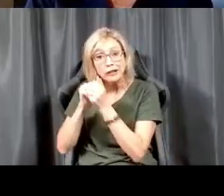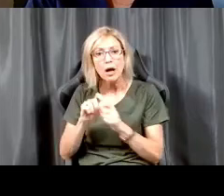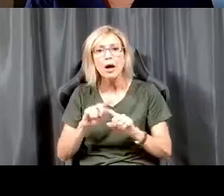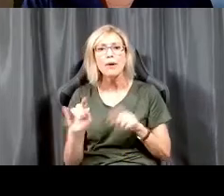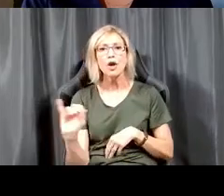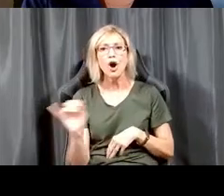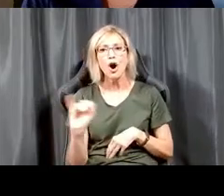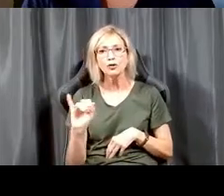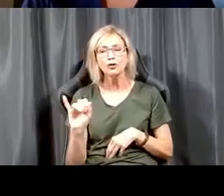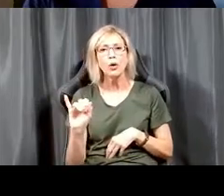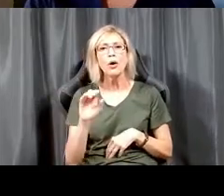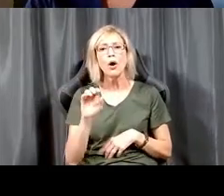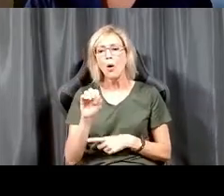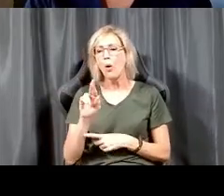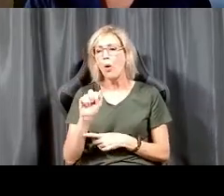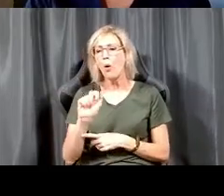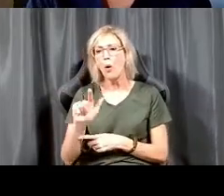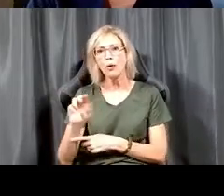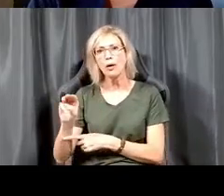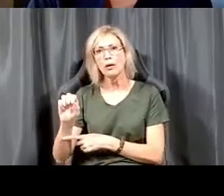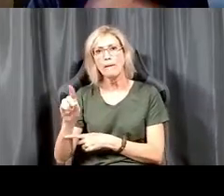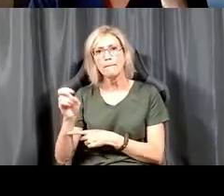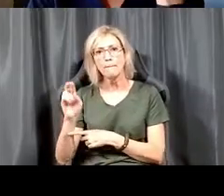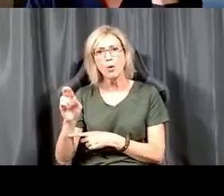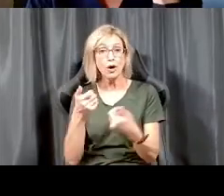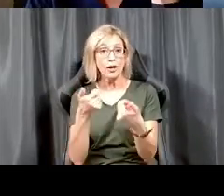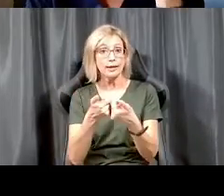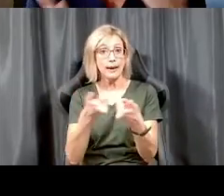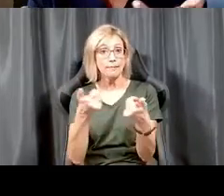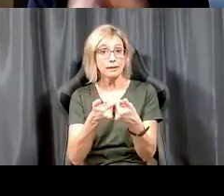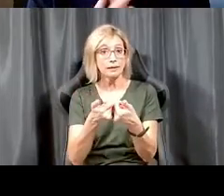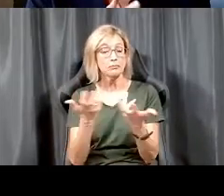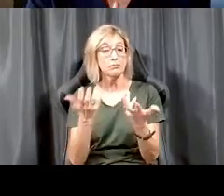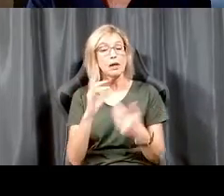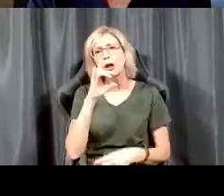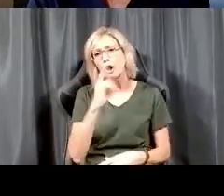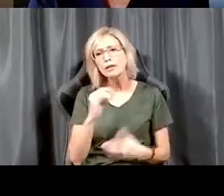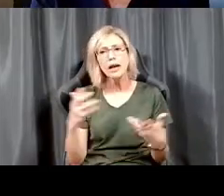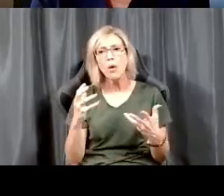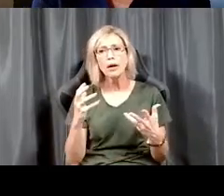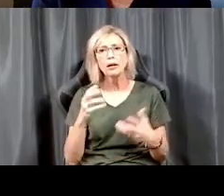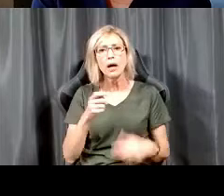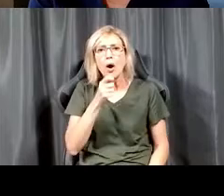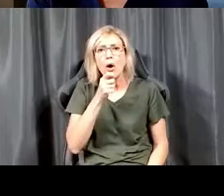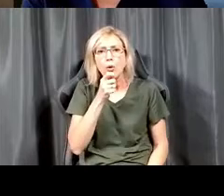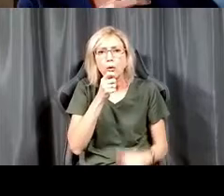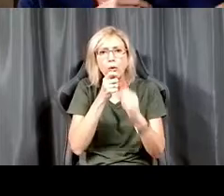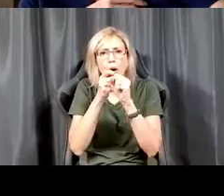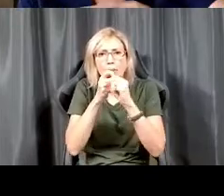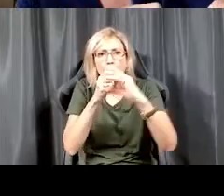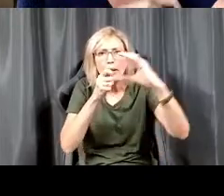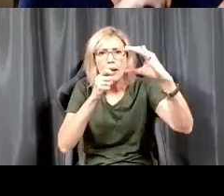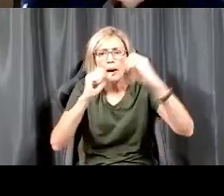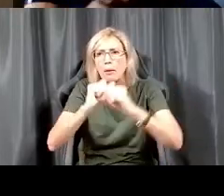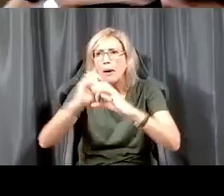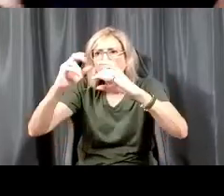games blowing bubbles.